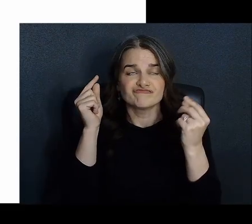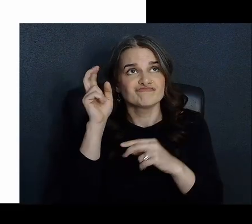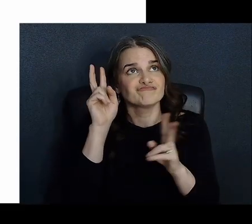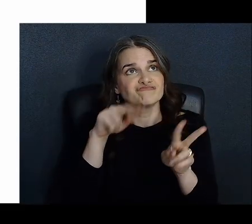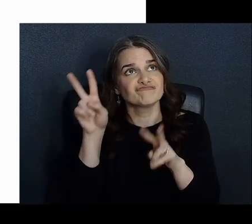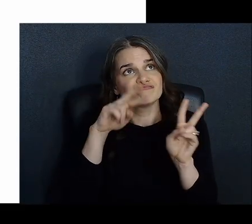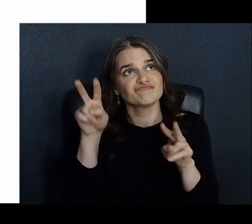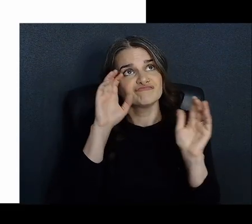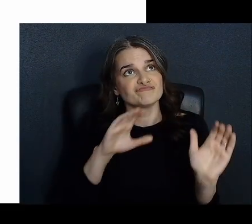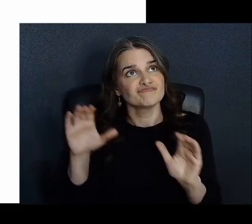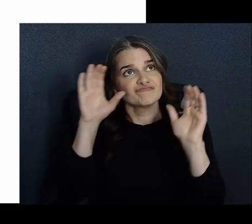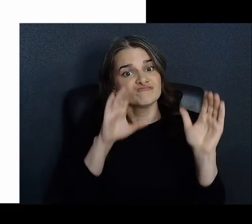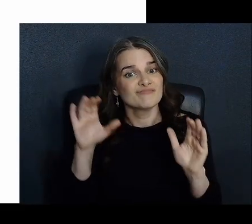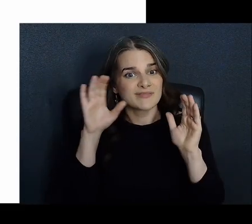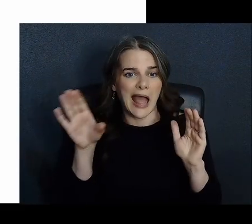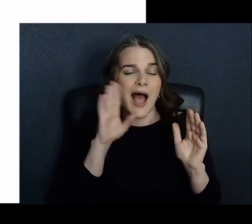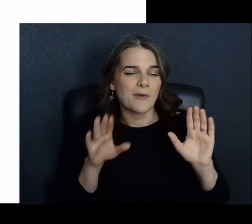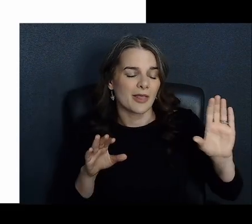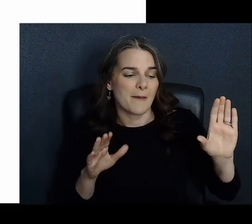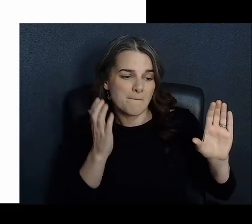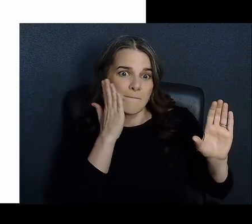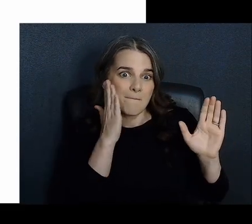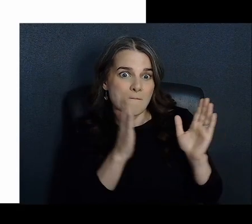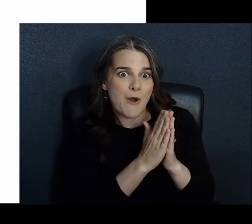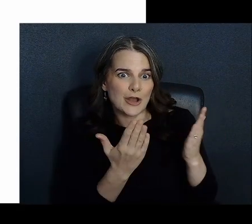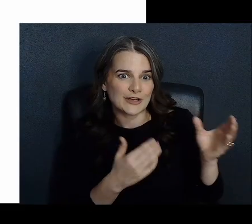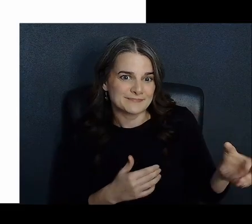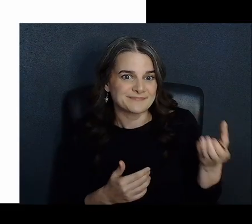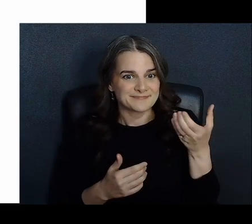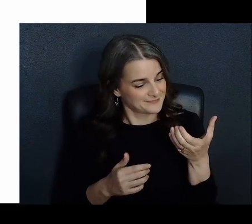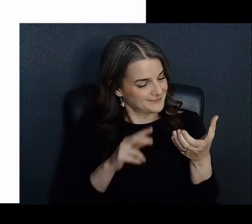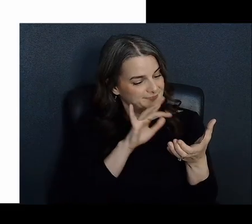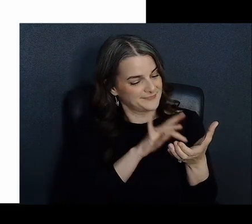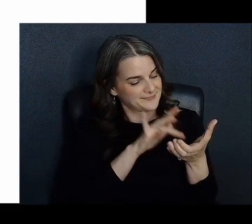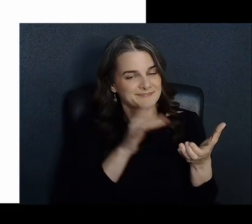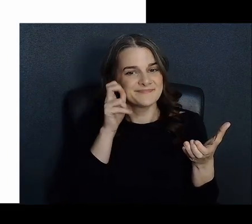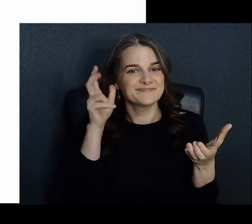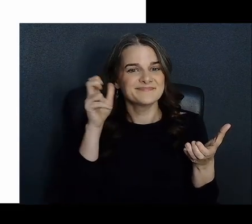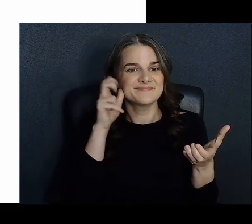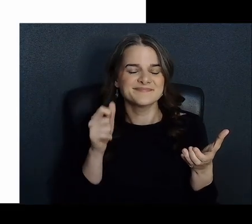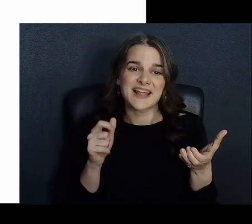So it's a really very useful way. I download books either through my computer